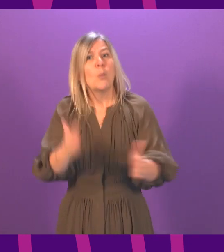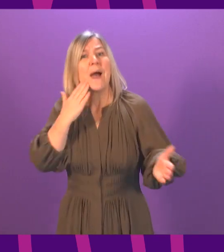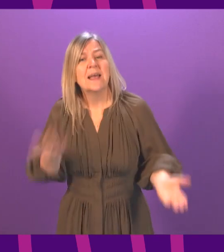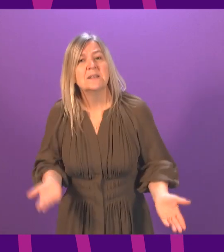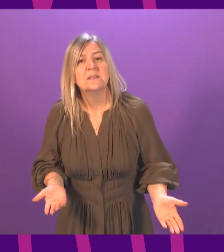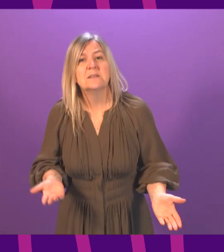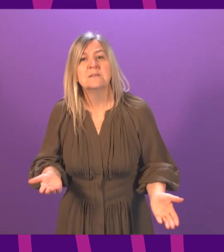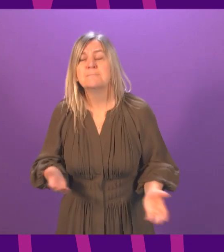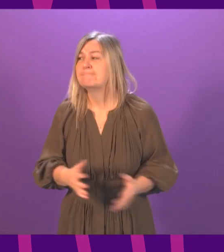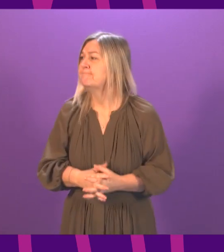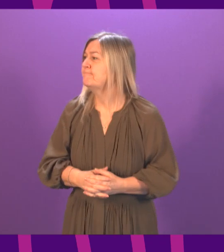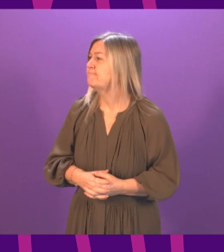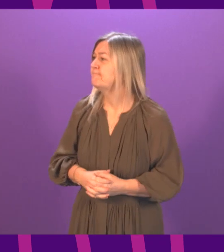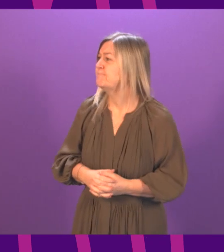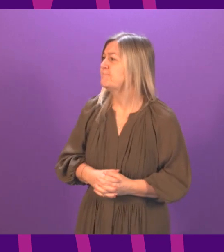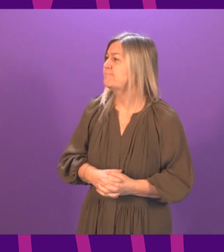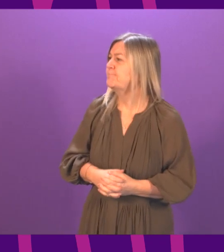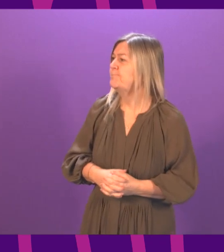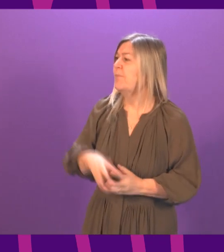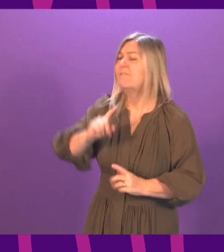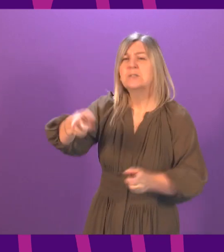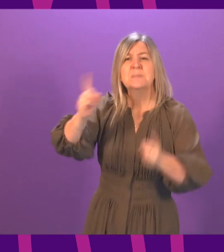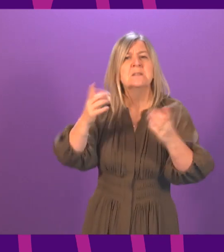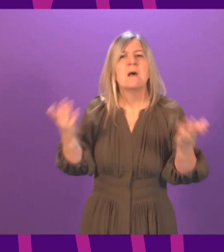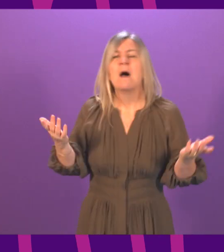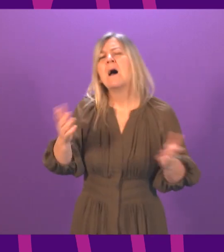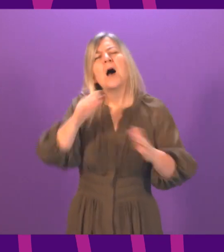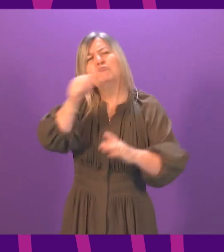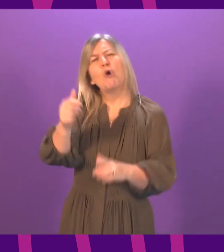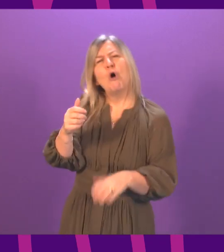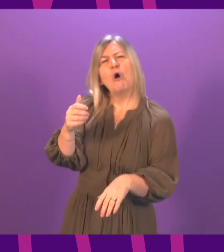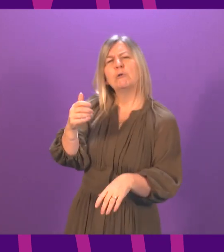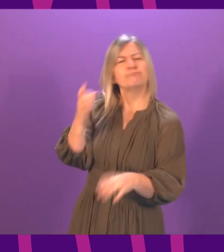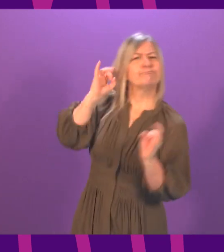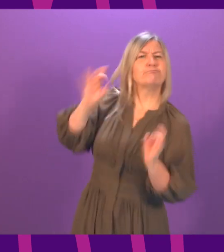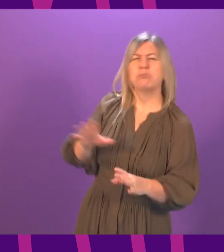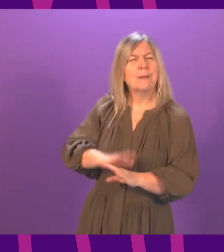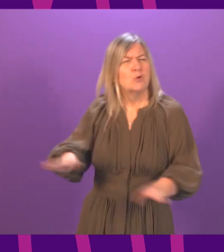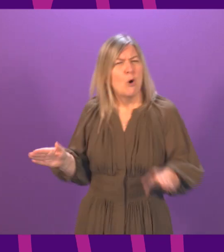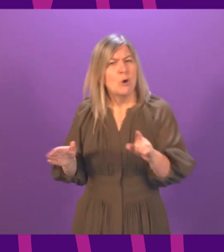I do not “brush off” any of those concerns. I am answering with detail on what is happening.